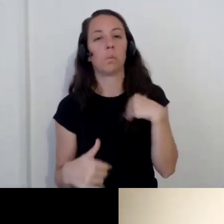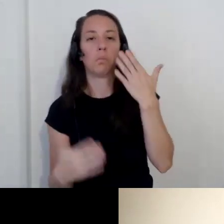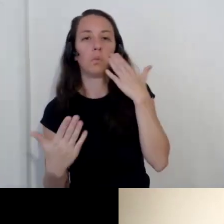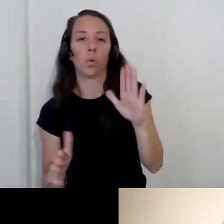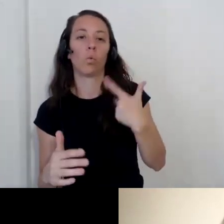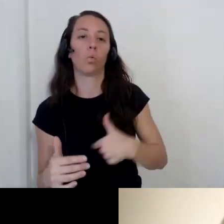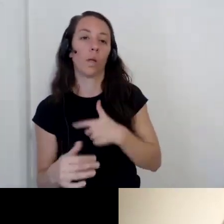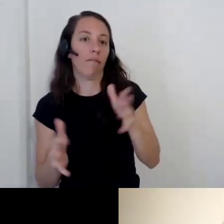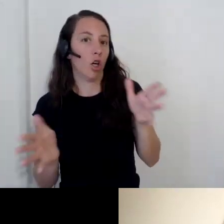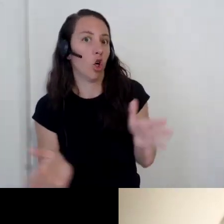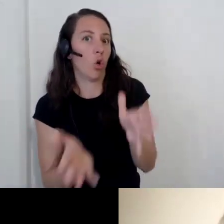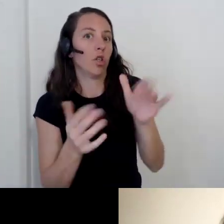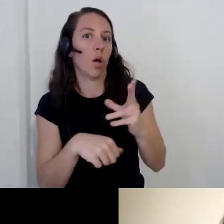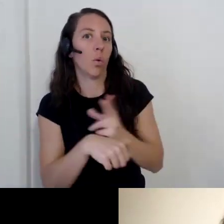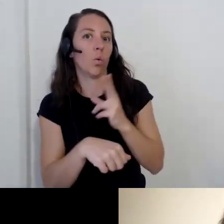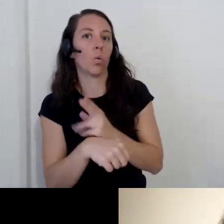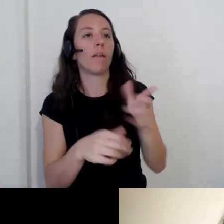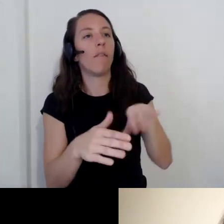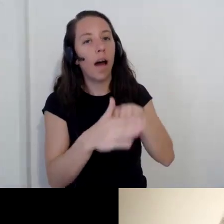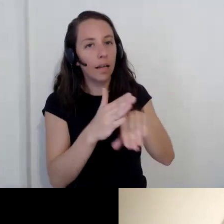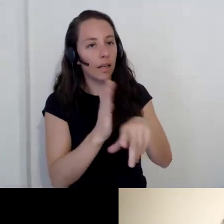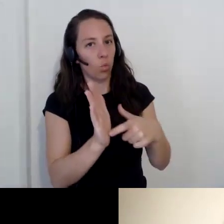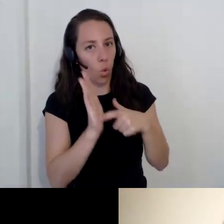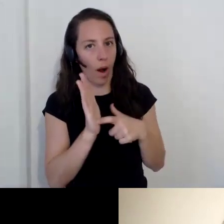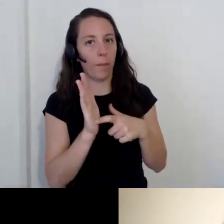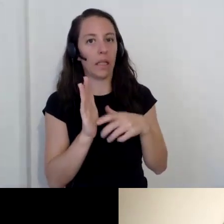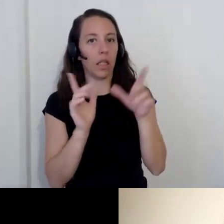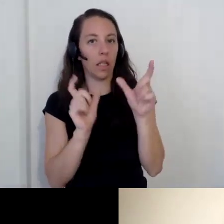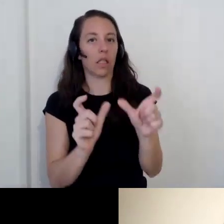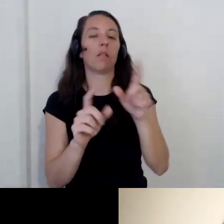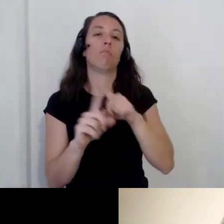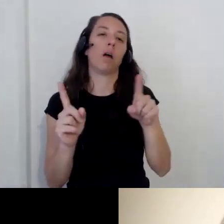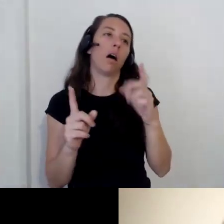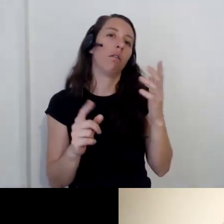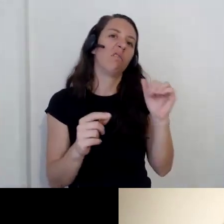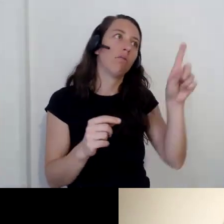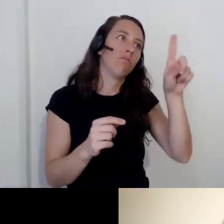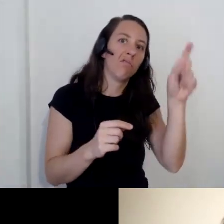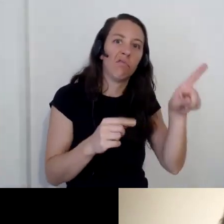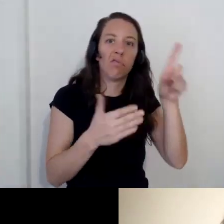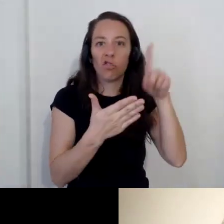of access requirements when possible, but always check I think with the company with your employer